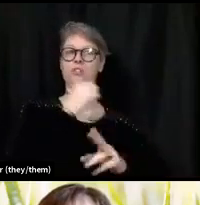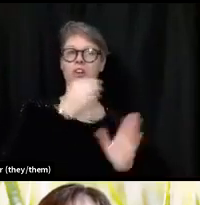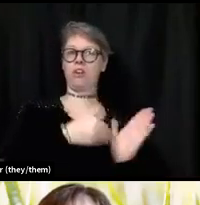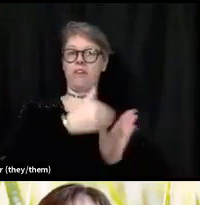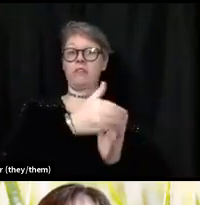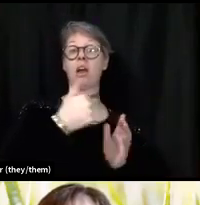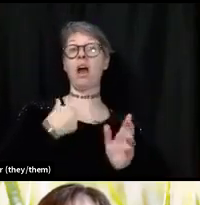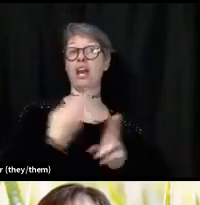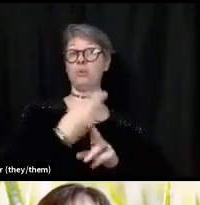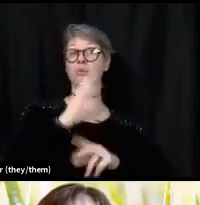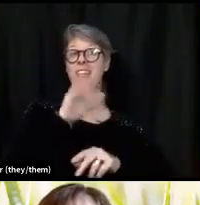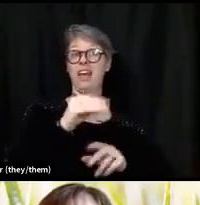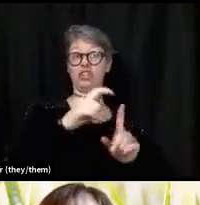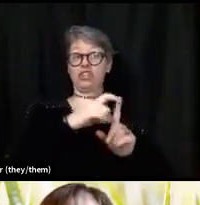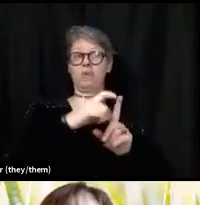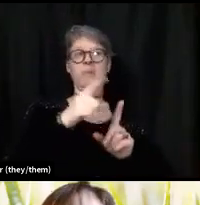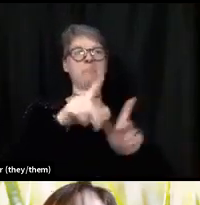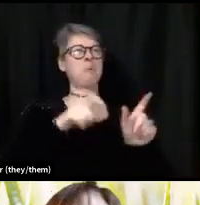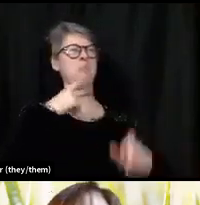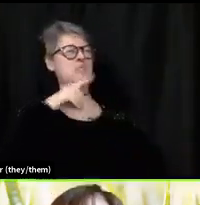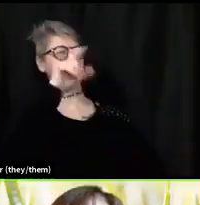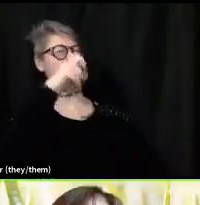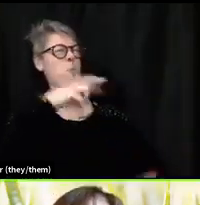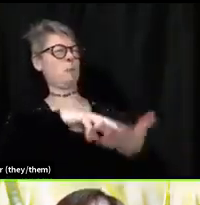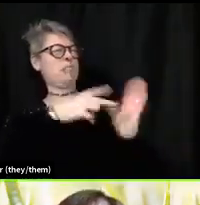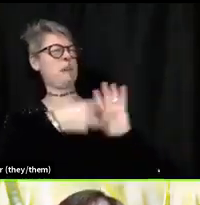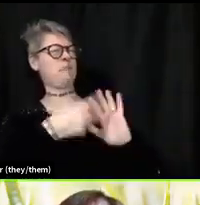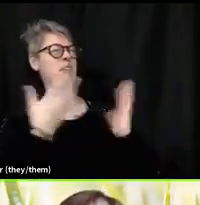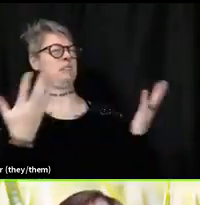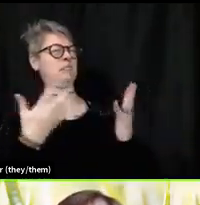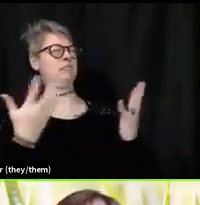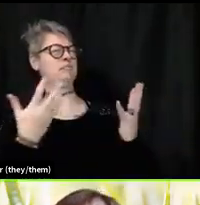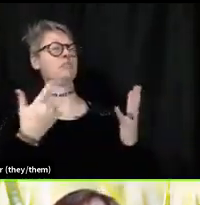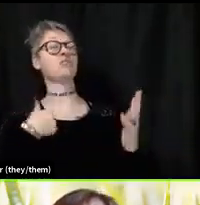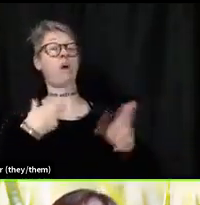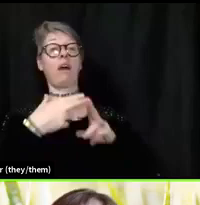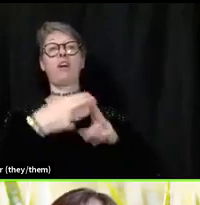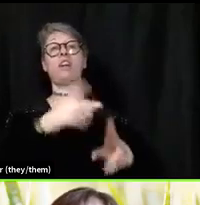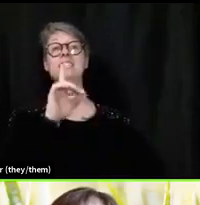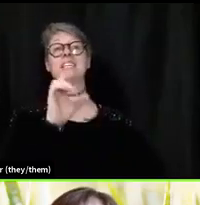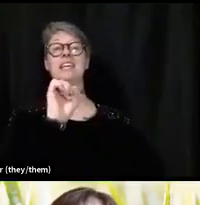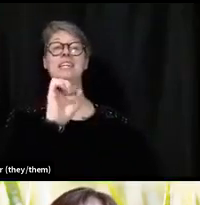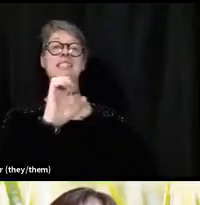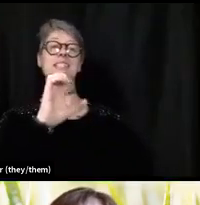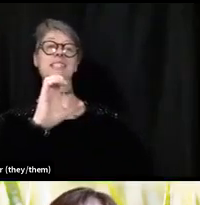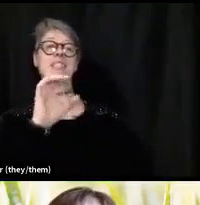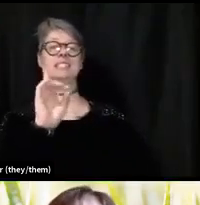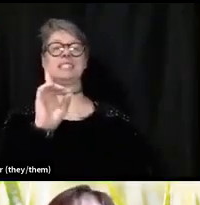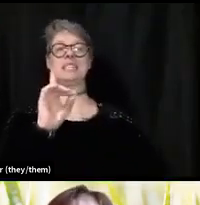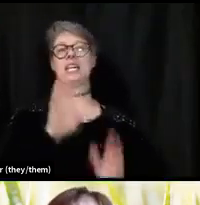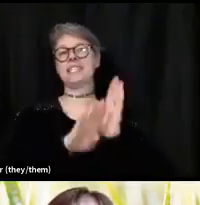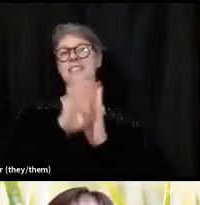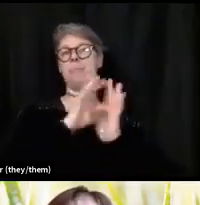as a term, then what we use here. because I've because I've used the word terms because I've used the word term dyspraxia and people like what I don't under and people like what I don't understand what you're talking about. So I just go to DCD now